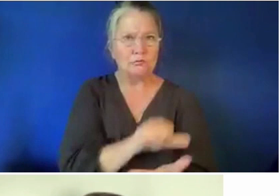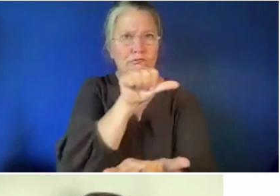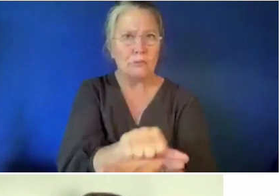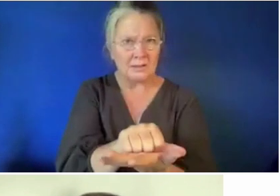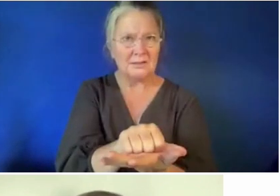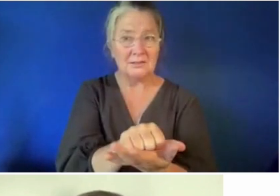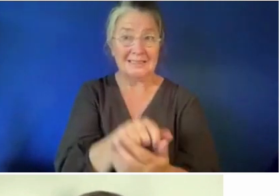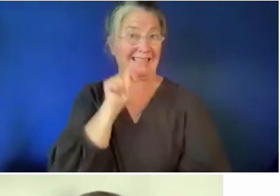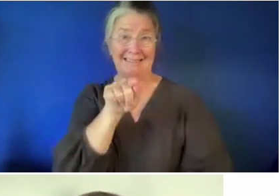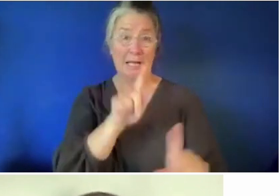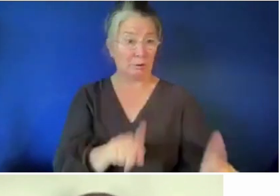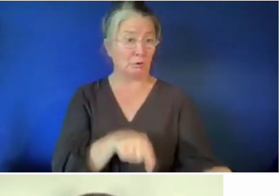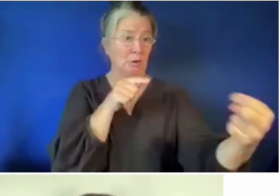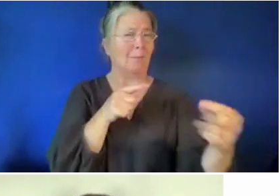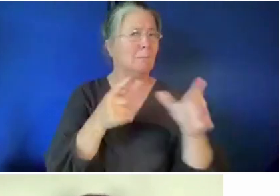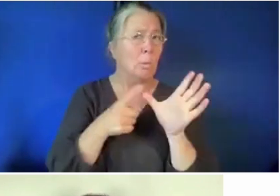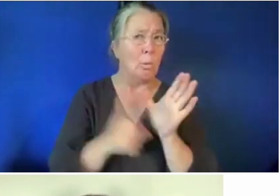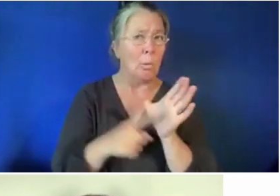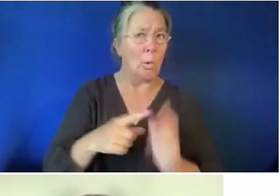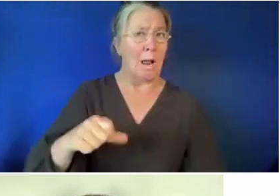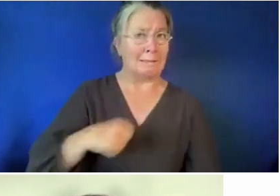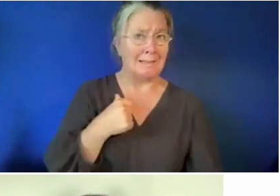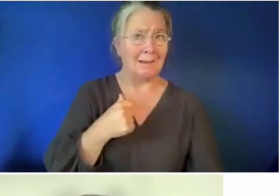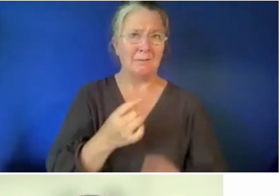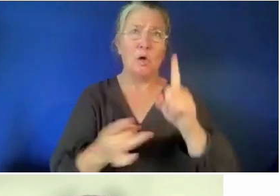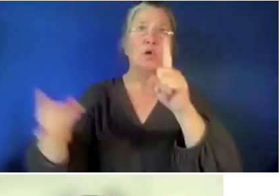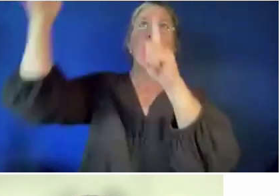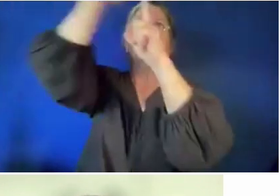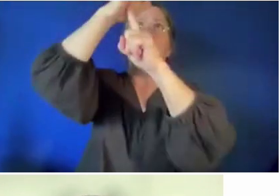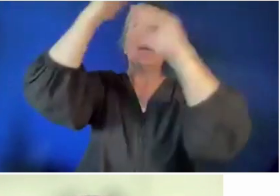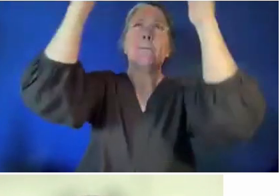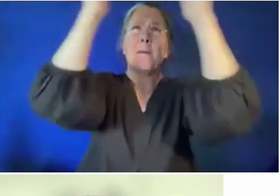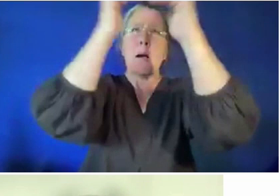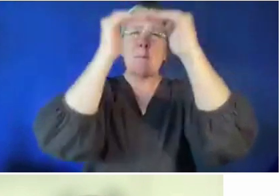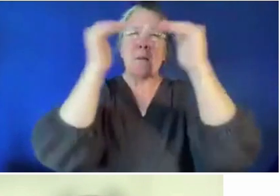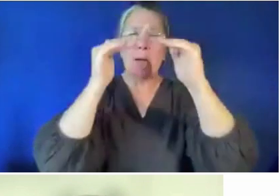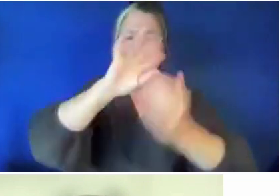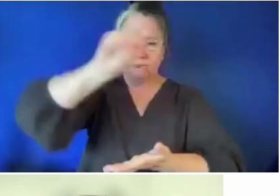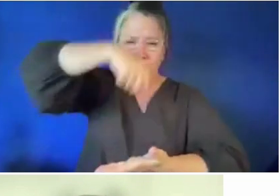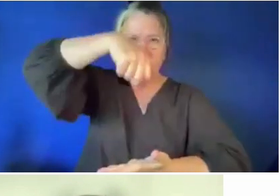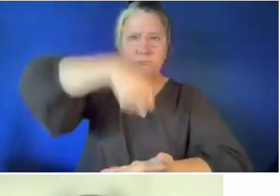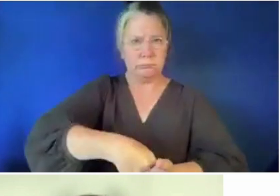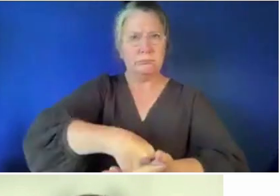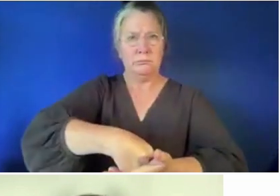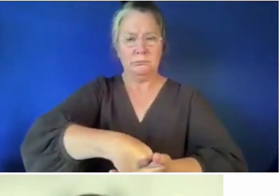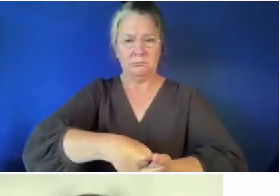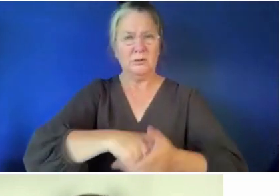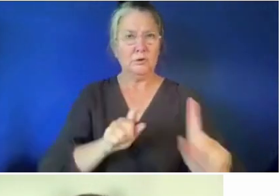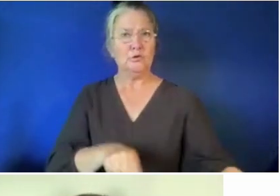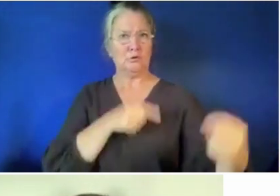and deep into the whole of the APS. And so our challenge is to hit that head on,